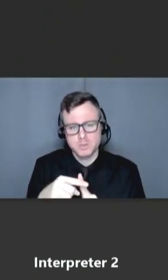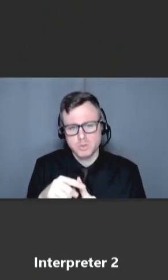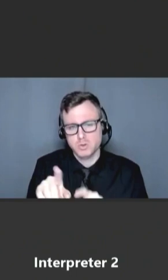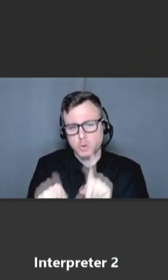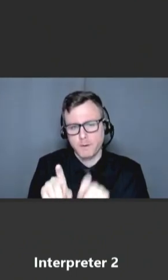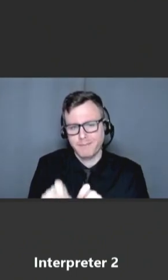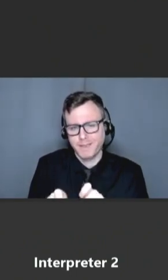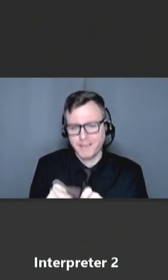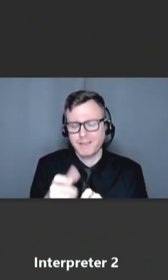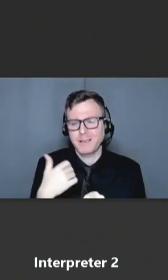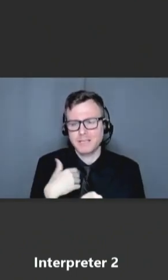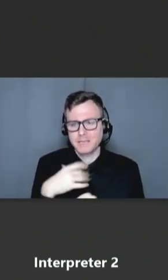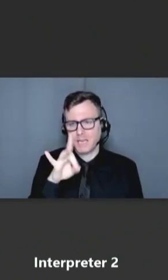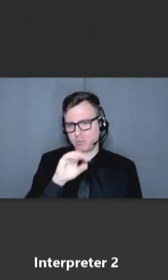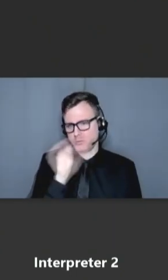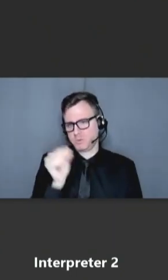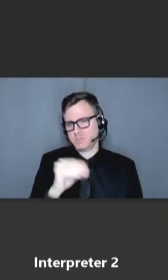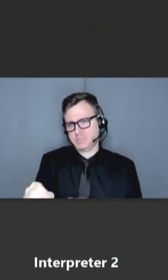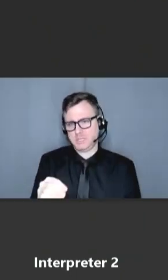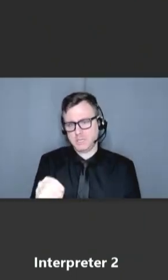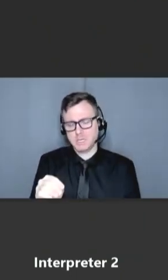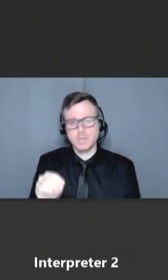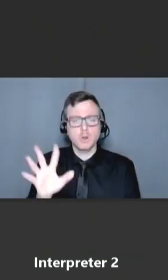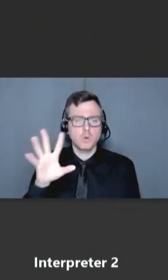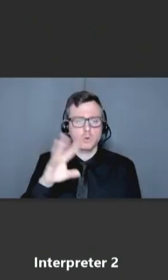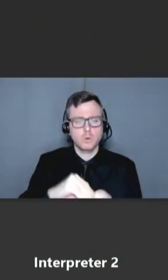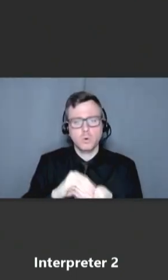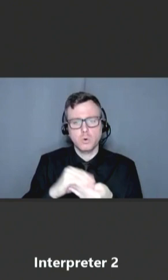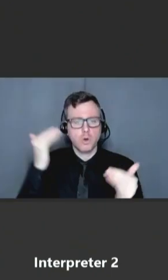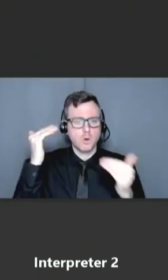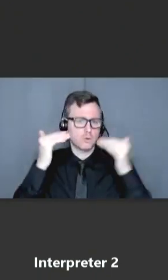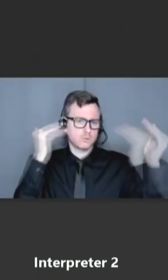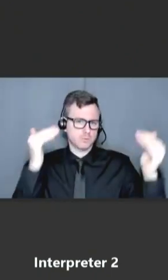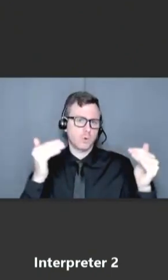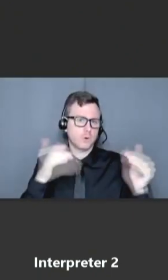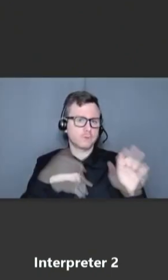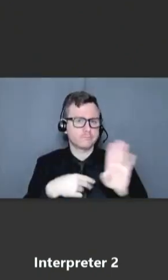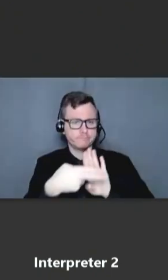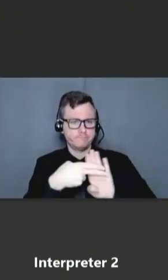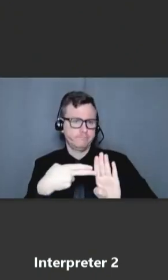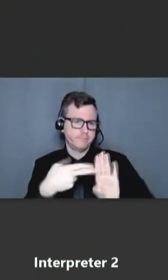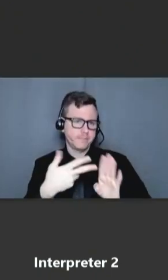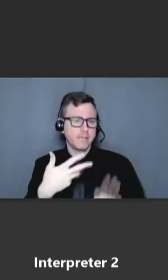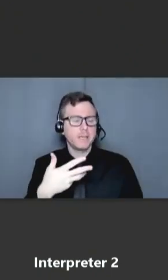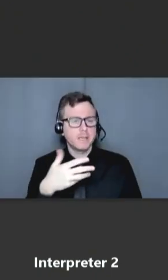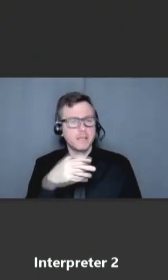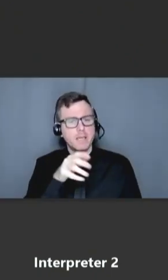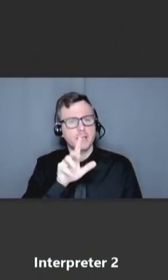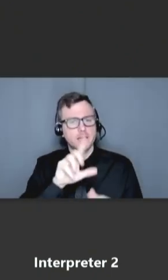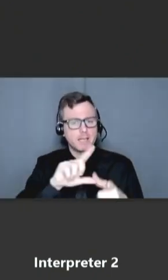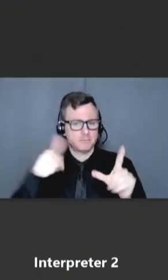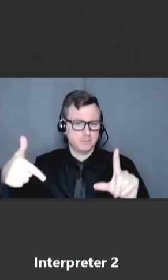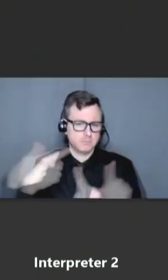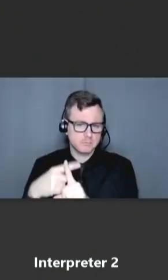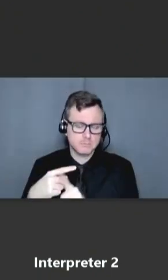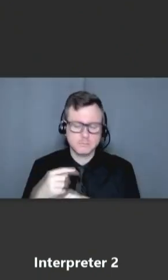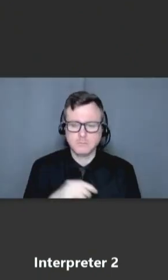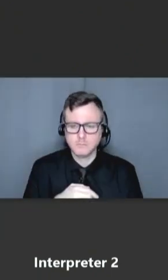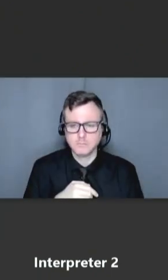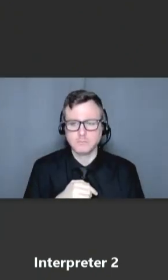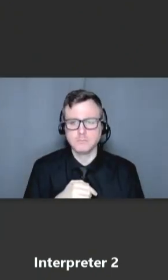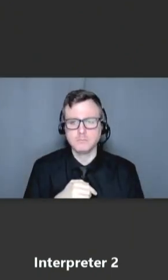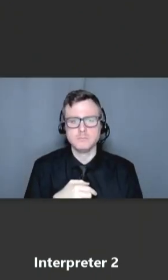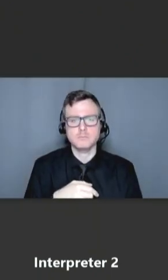8 percent of the total adult population identify as LGBTQ. Both the census and the Gallup data poll